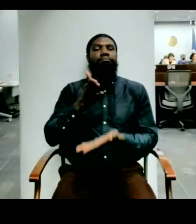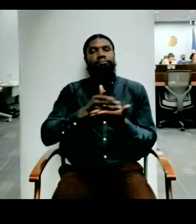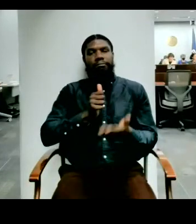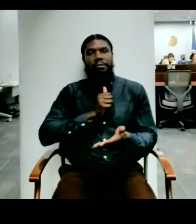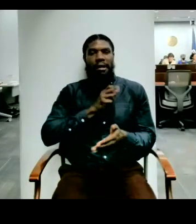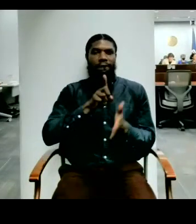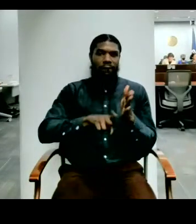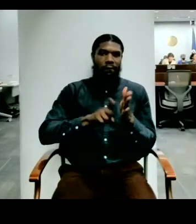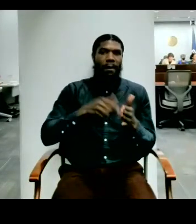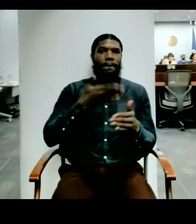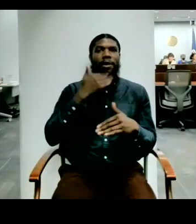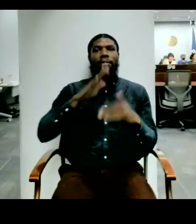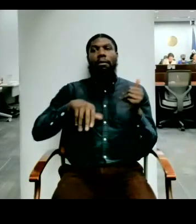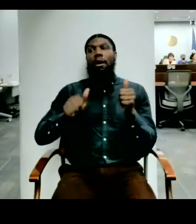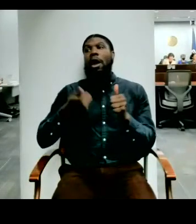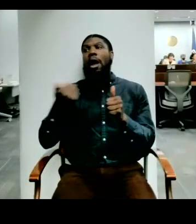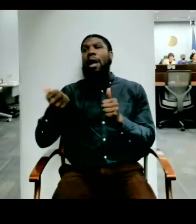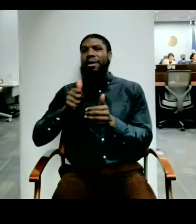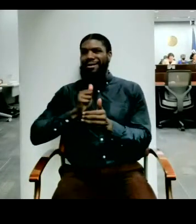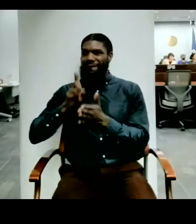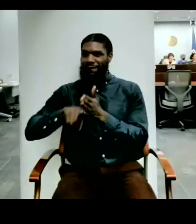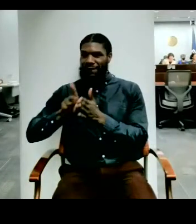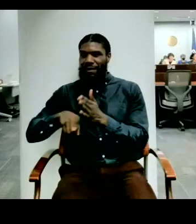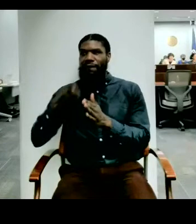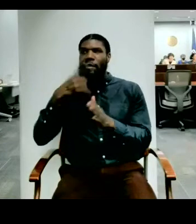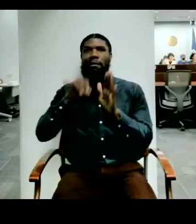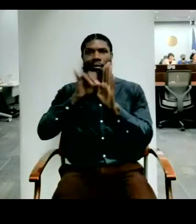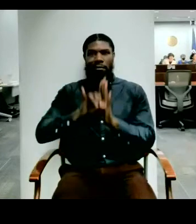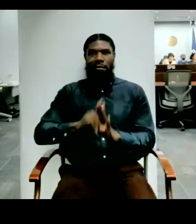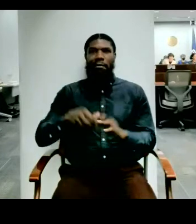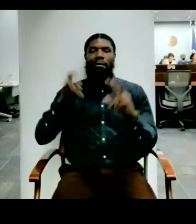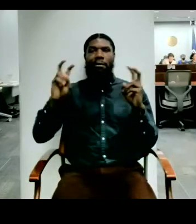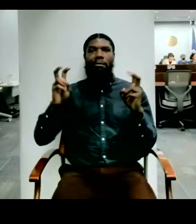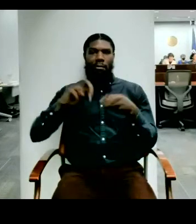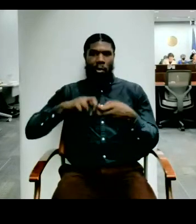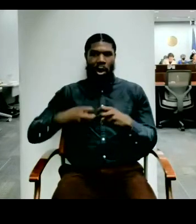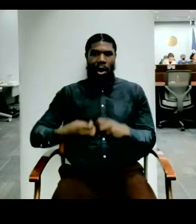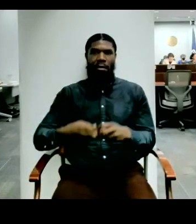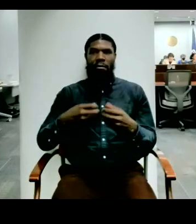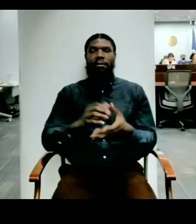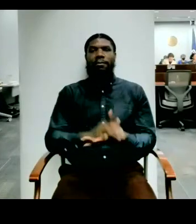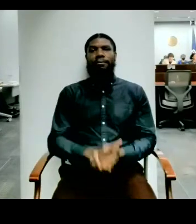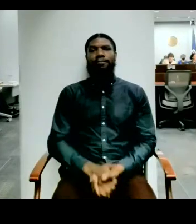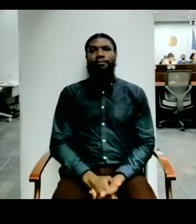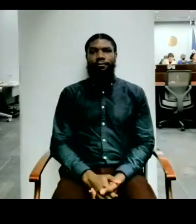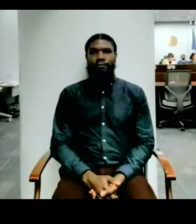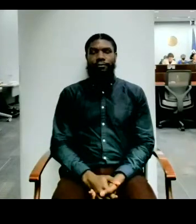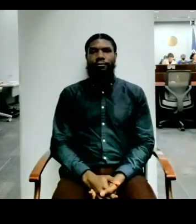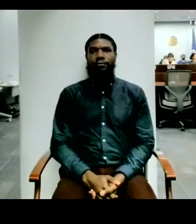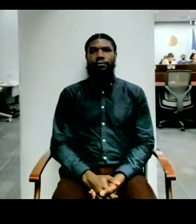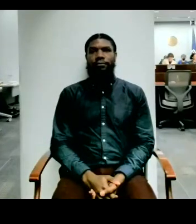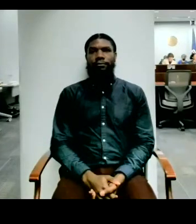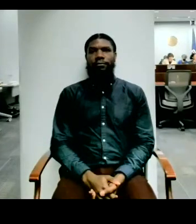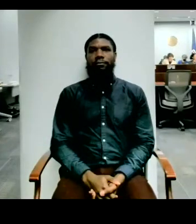problems rather than providing a way to rationalize disparities.